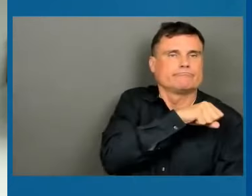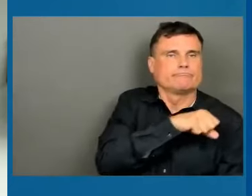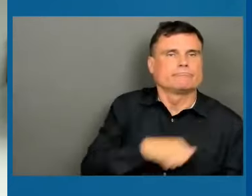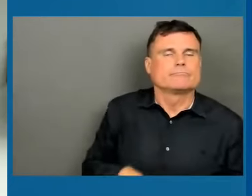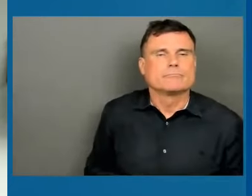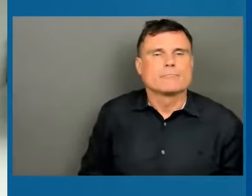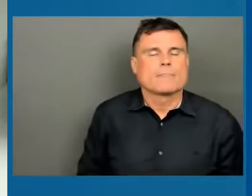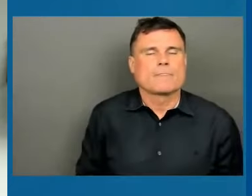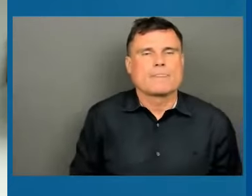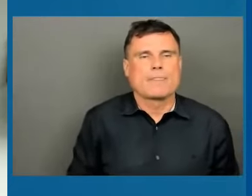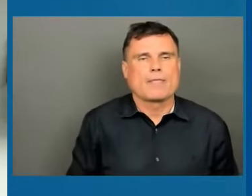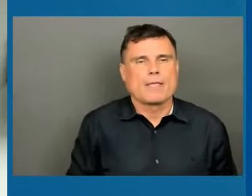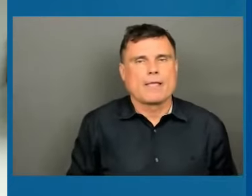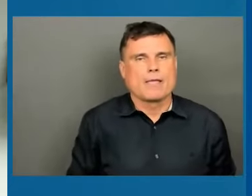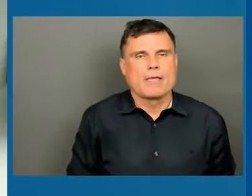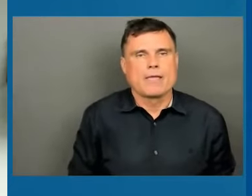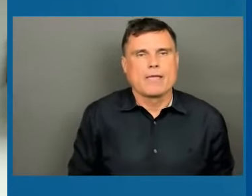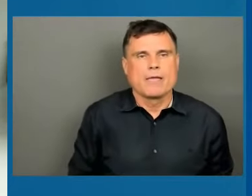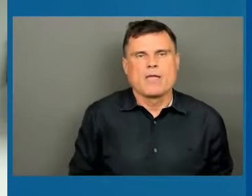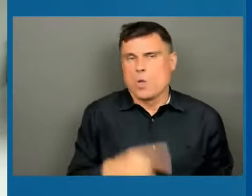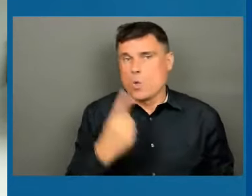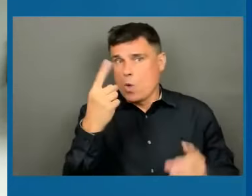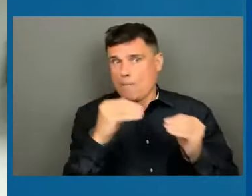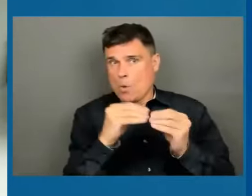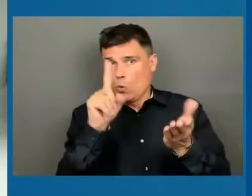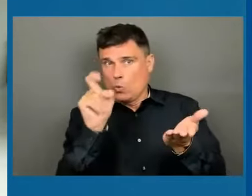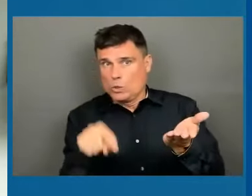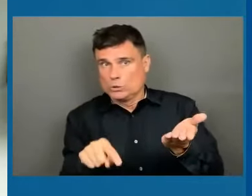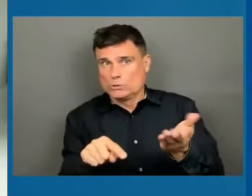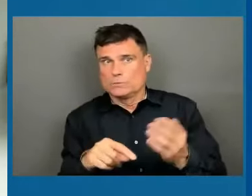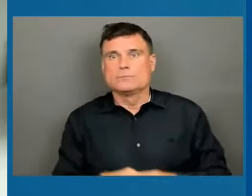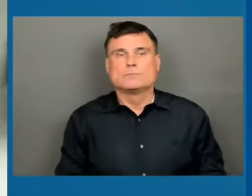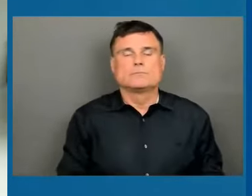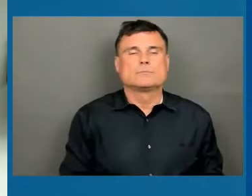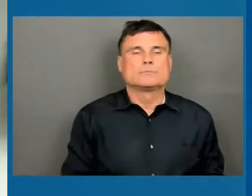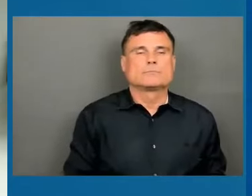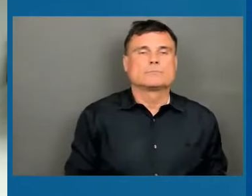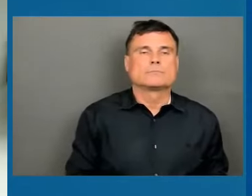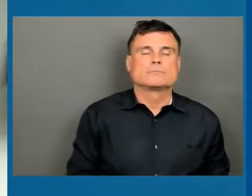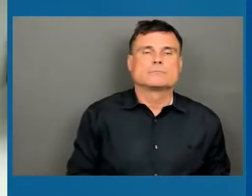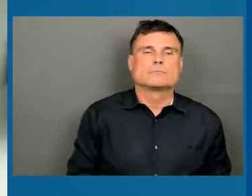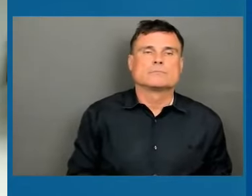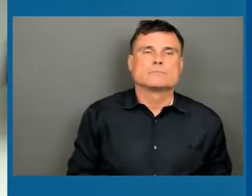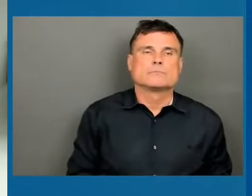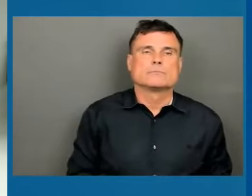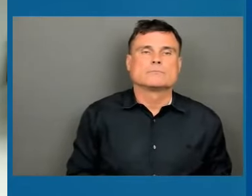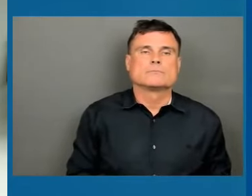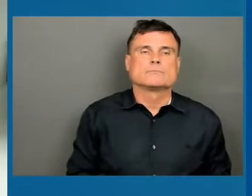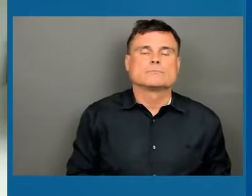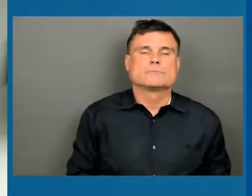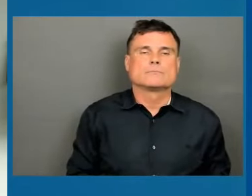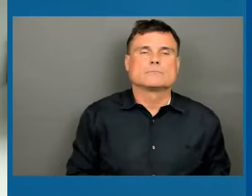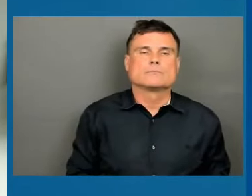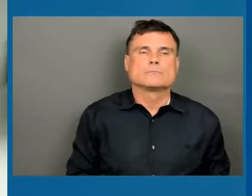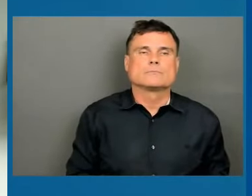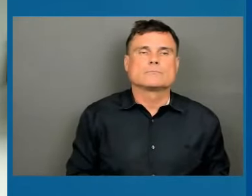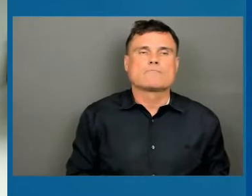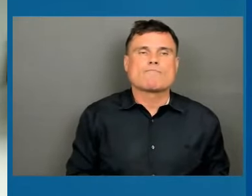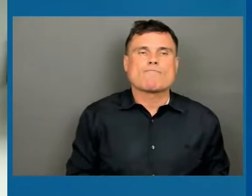question today and we'll go to Amelia of CBC radio Canada. Amelia, please gtdz.